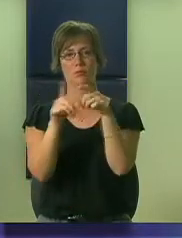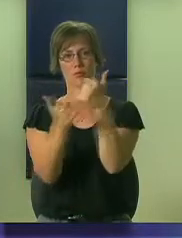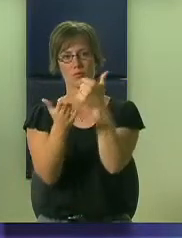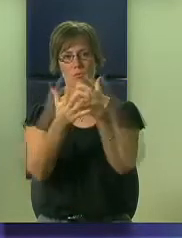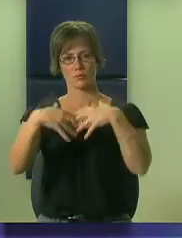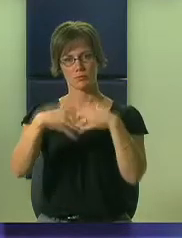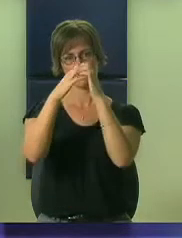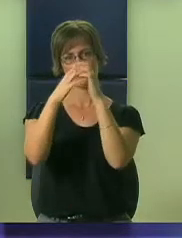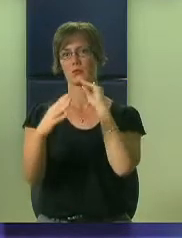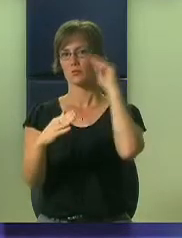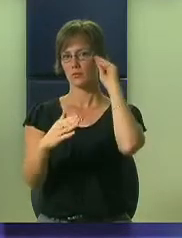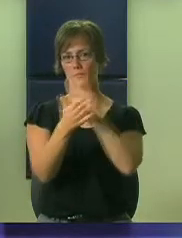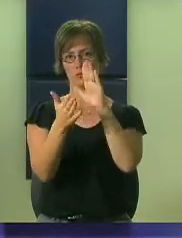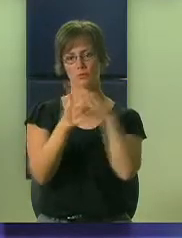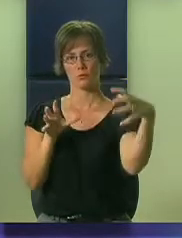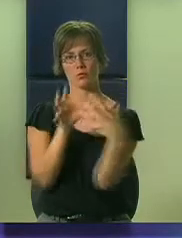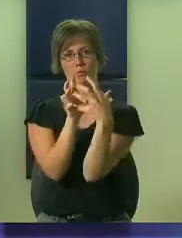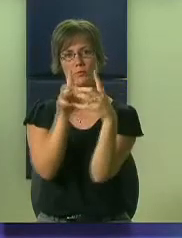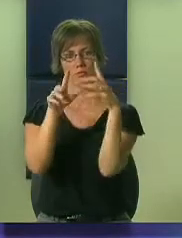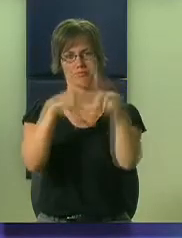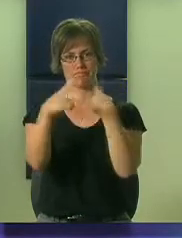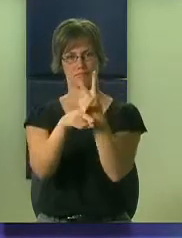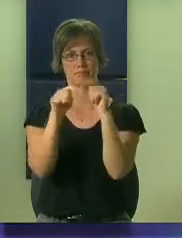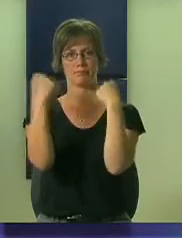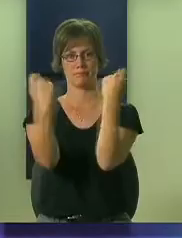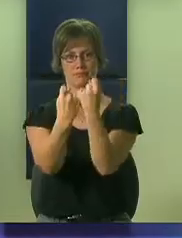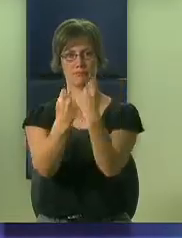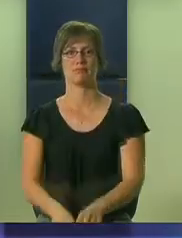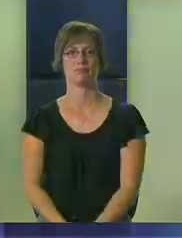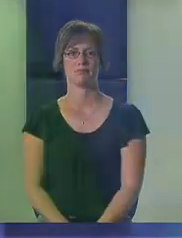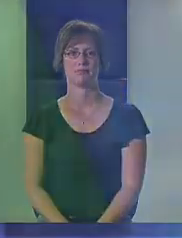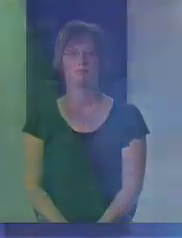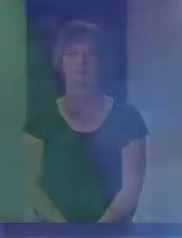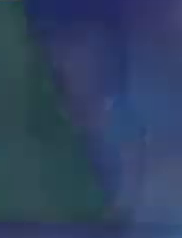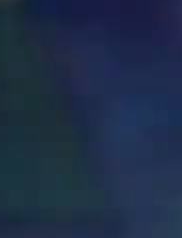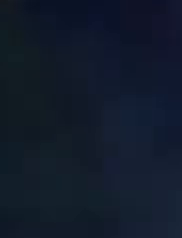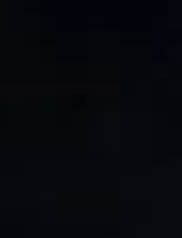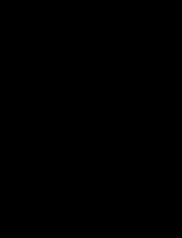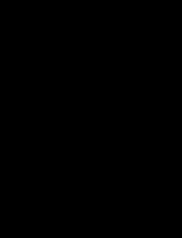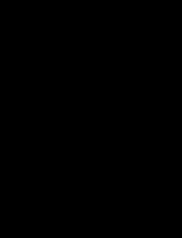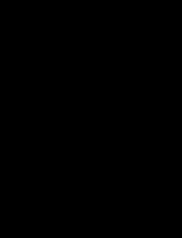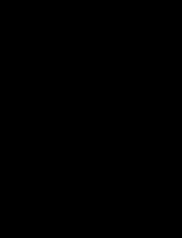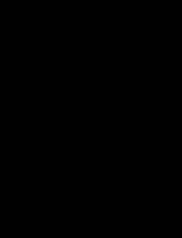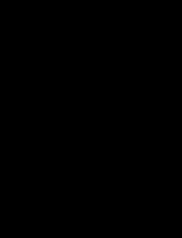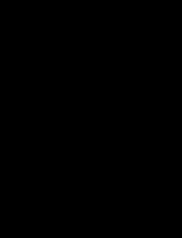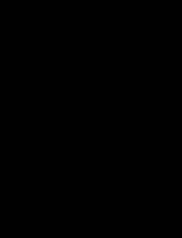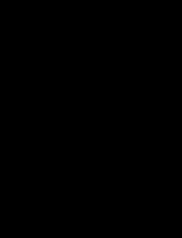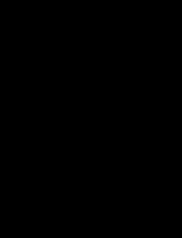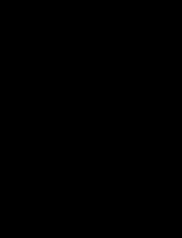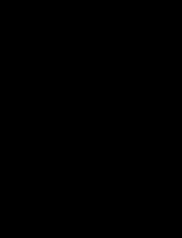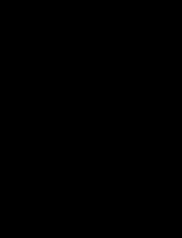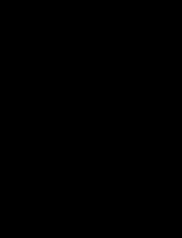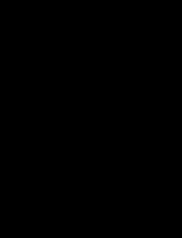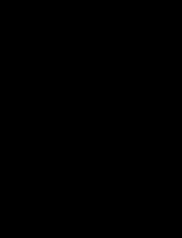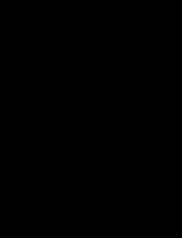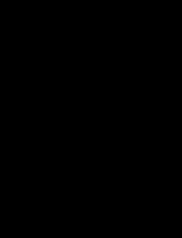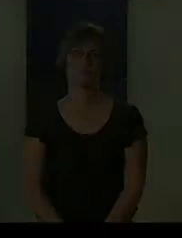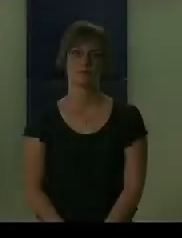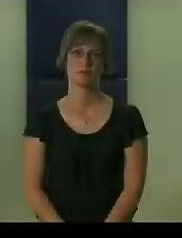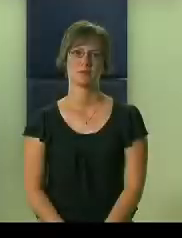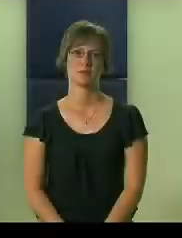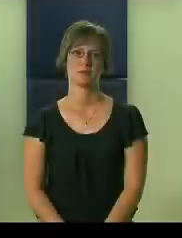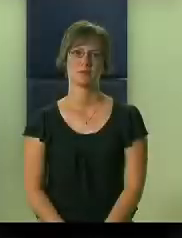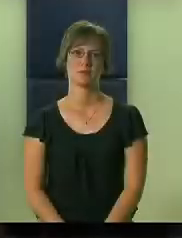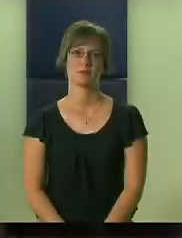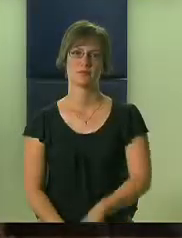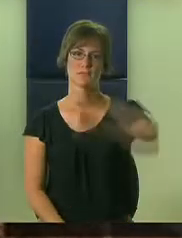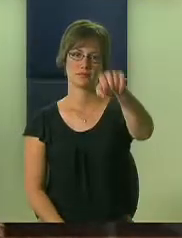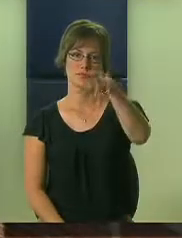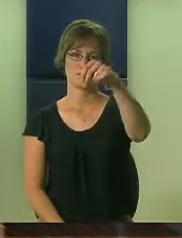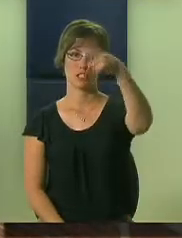students, and also helps facilitate Home-School wraparound type teams.